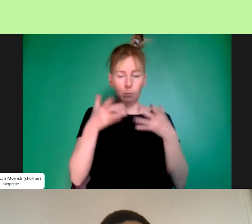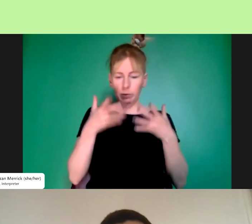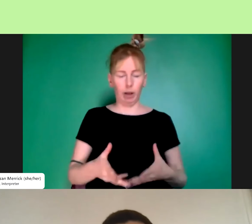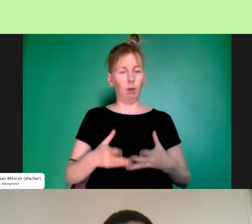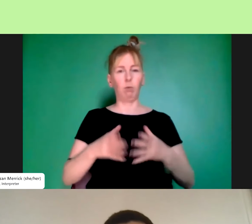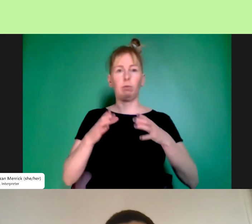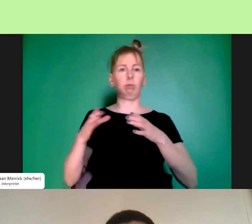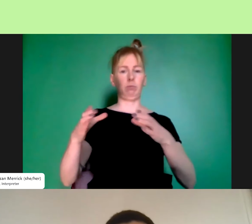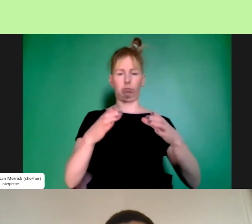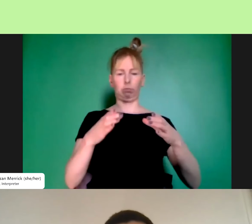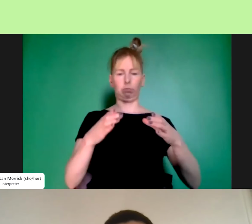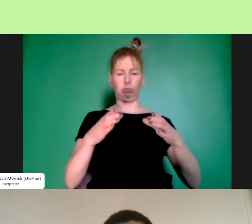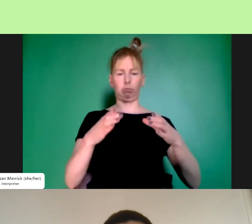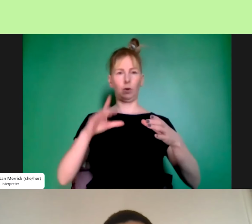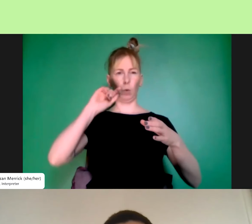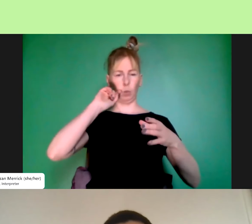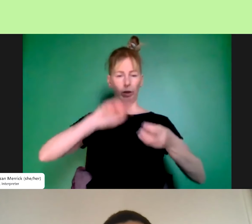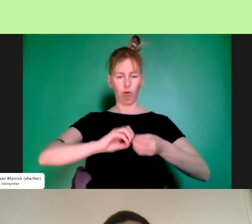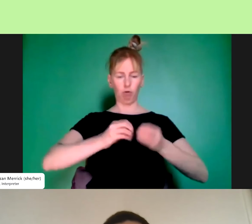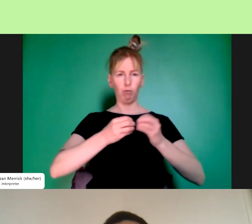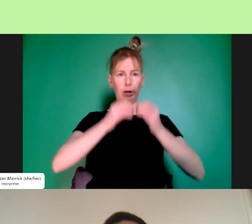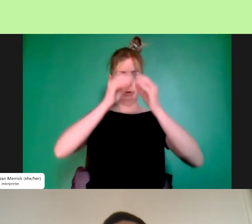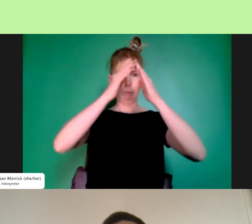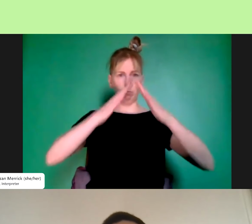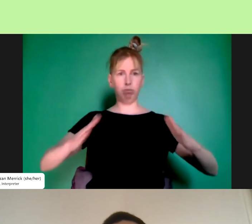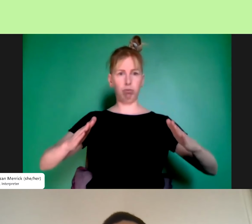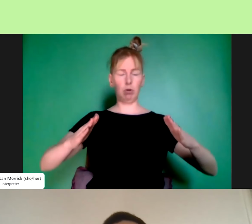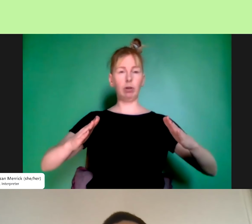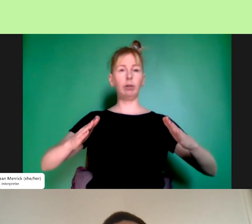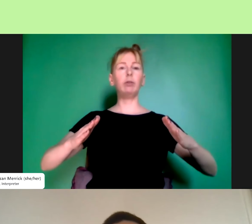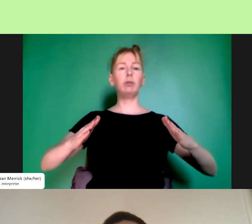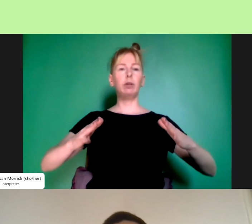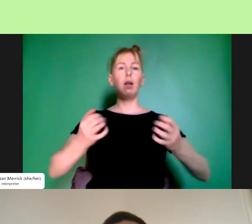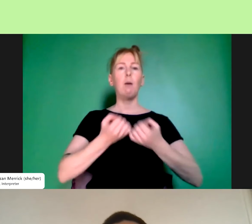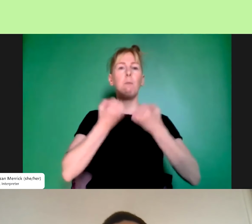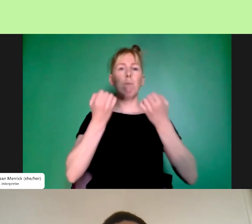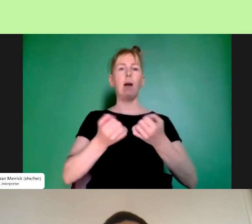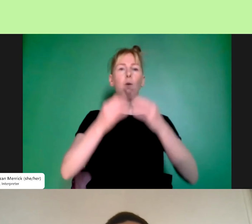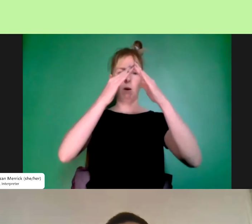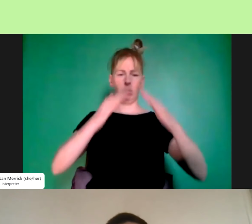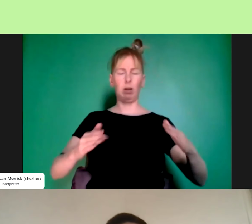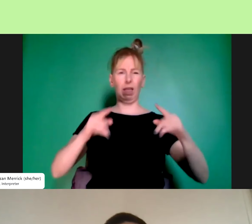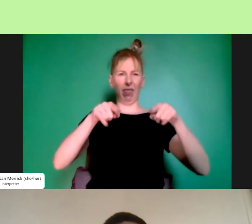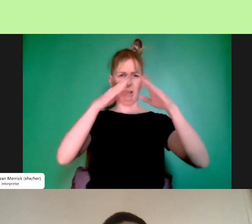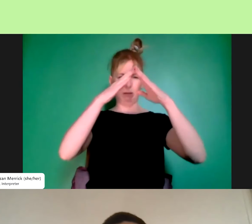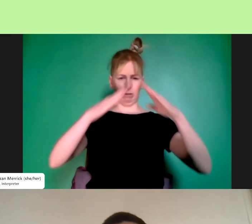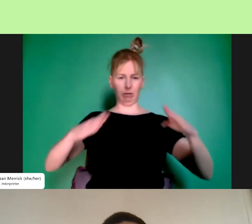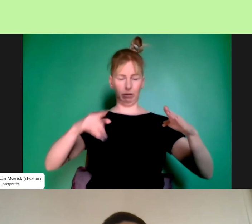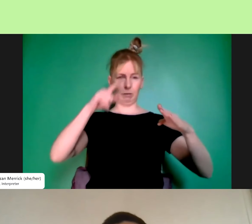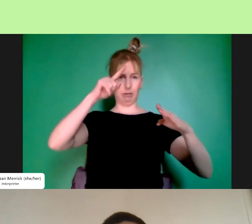architecture, that architecture creates a certain kind of stress through the system. So